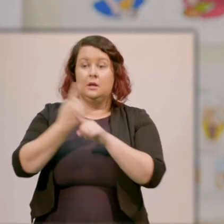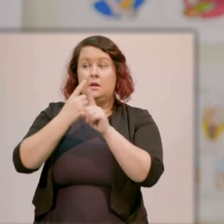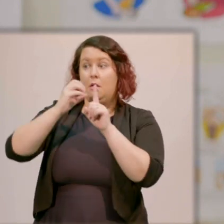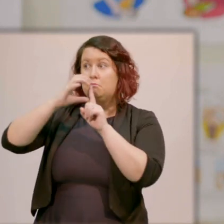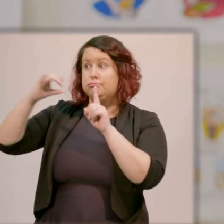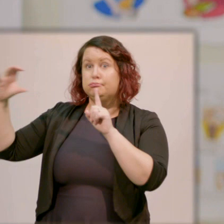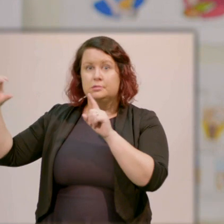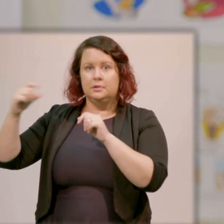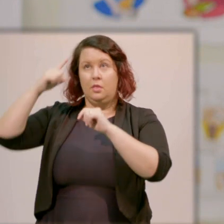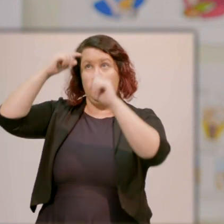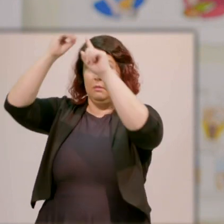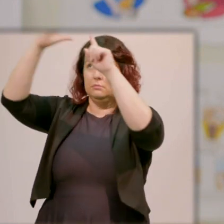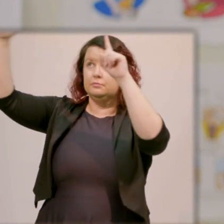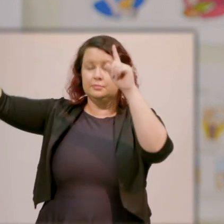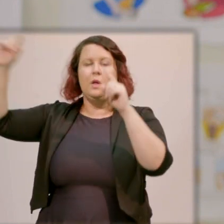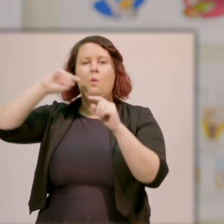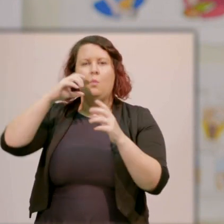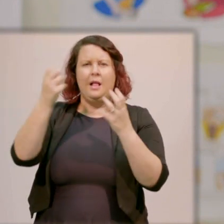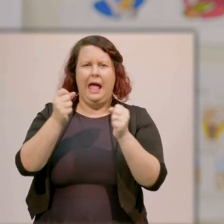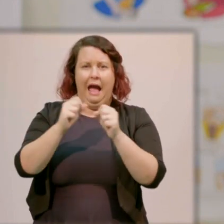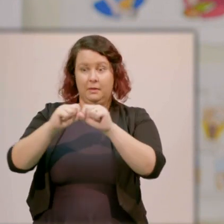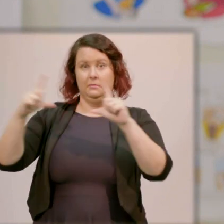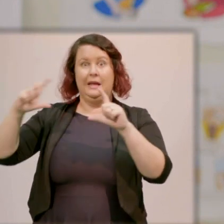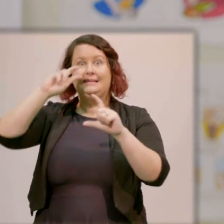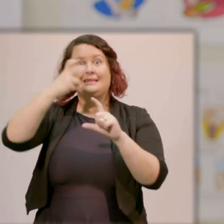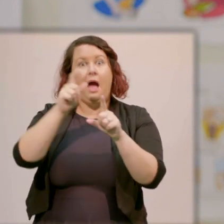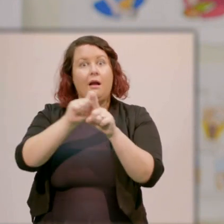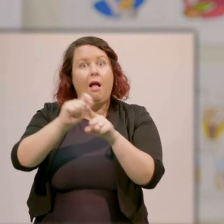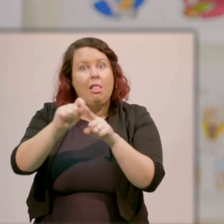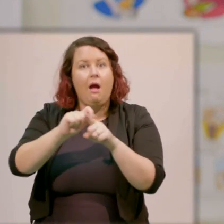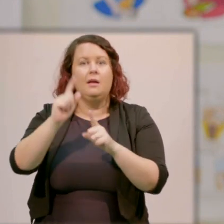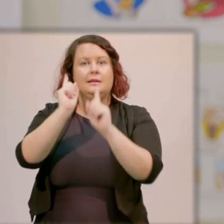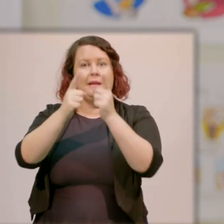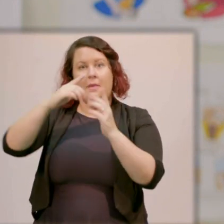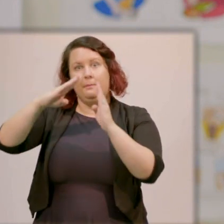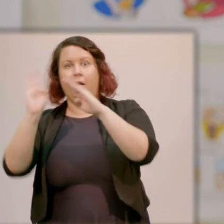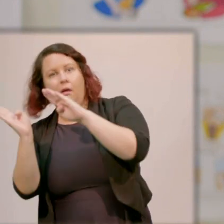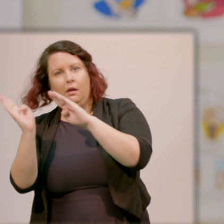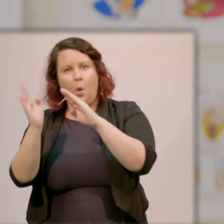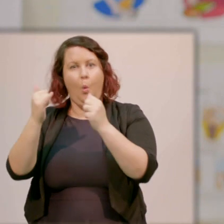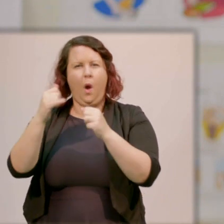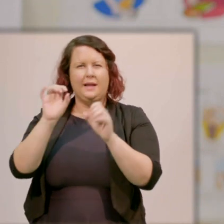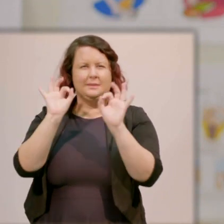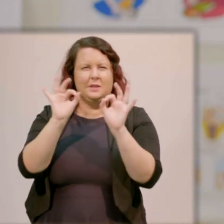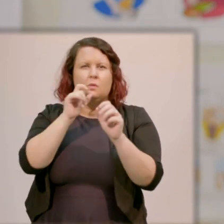Speech and thoughts are shown through the use of size, bold letters, and italics, and sometimes the shape of words.